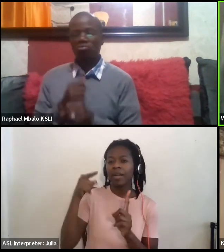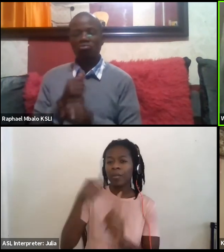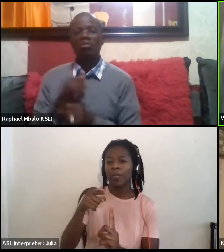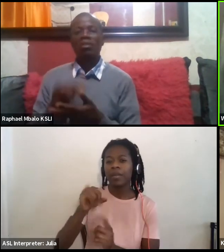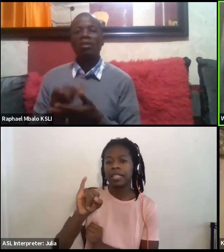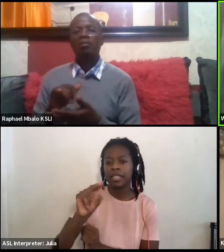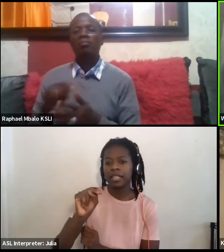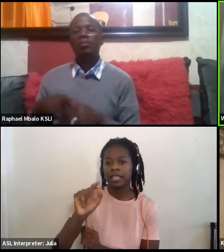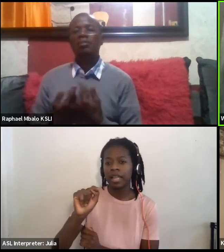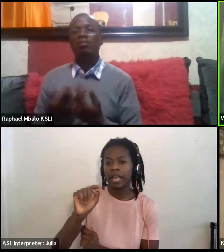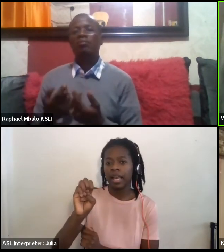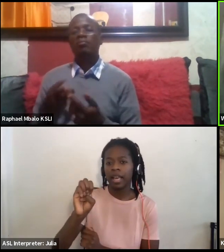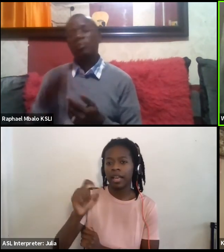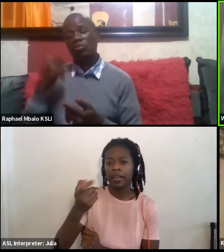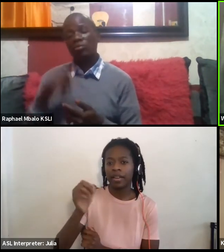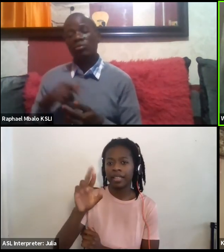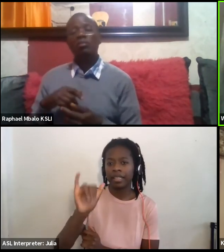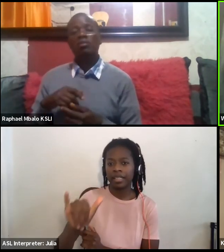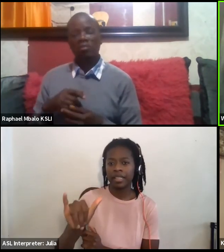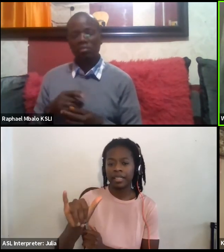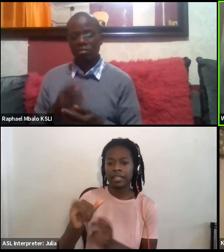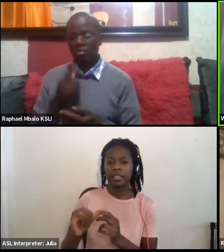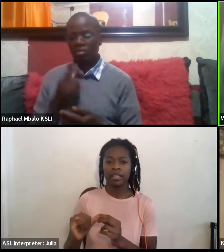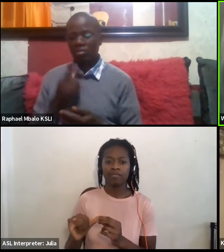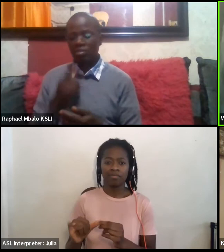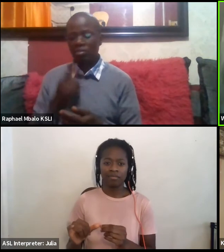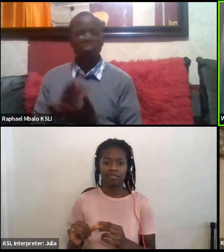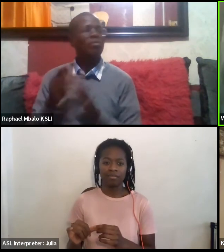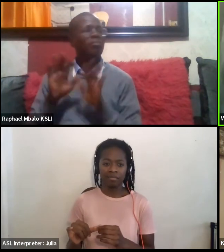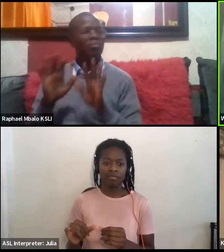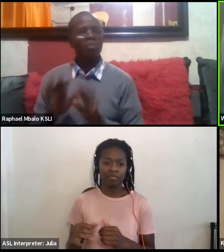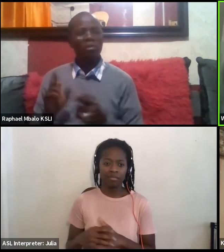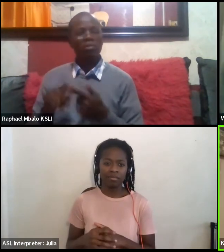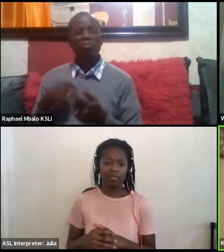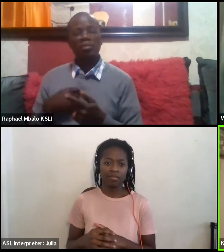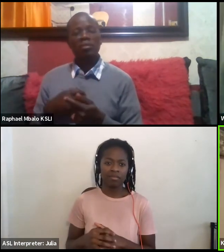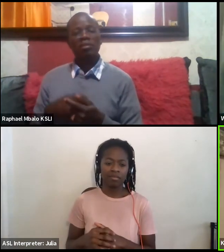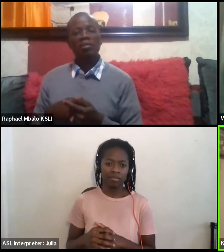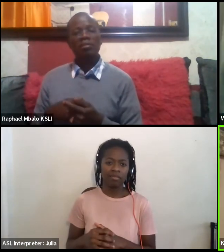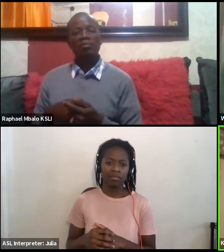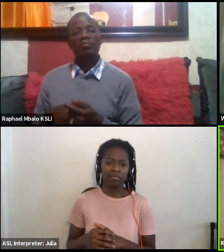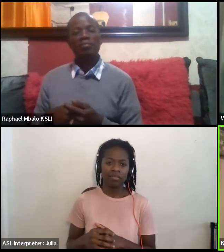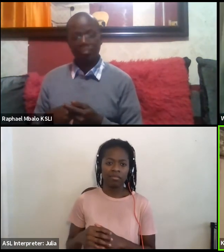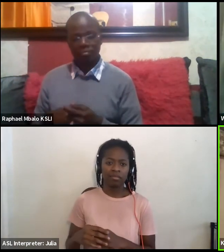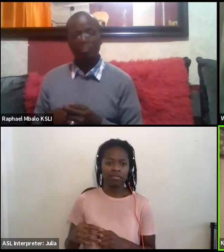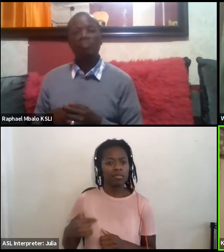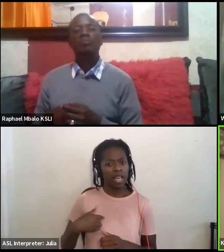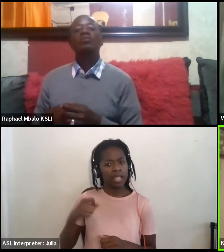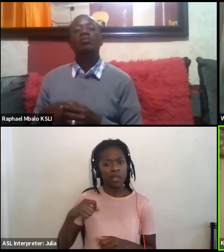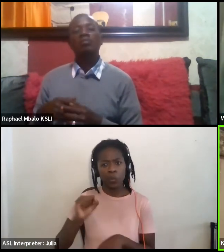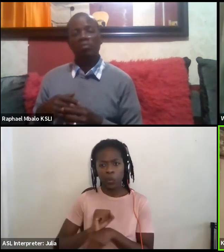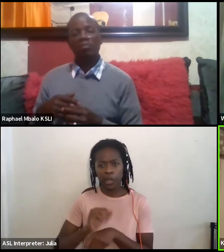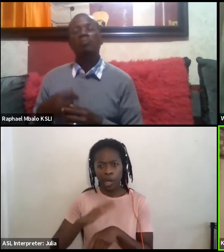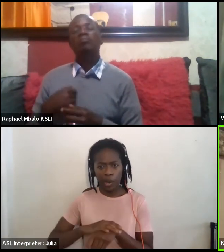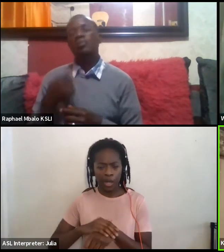I end up just naturally doing it because I'm working on myself. So yeah.